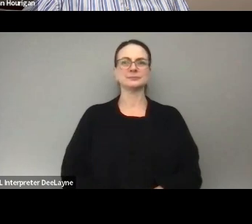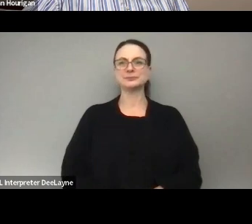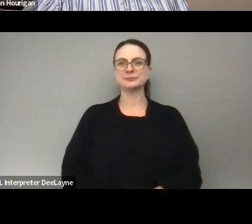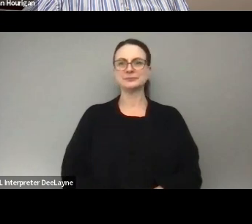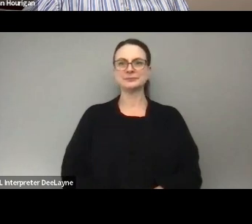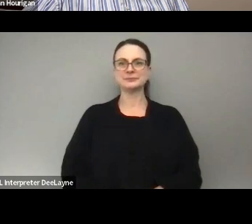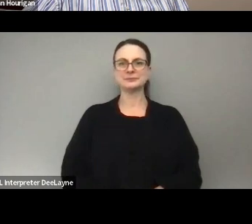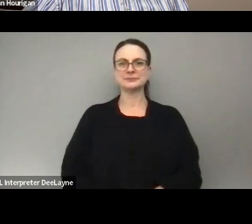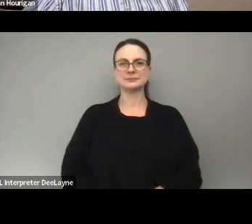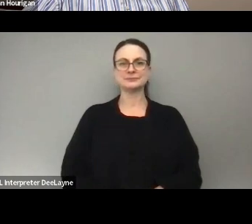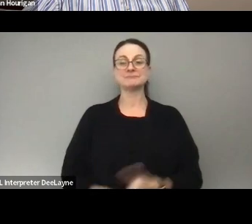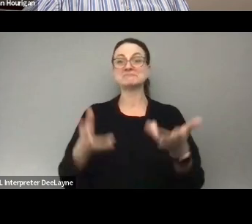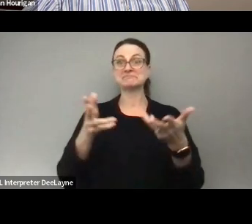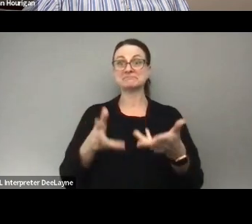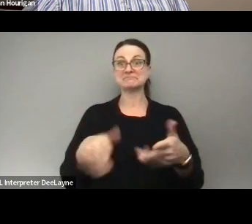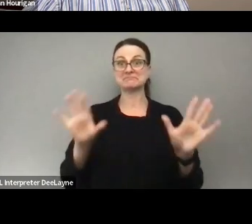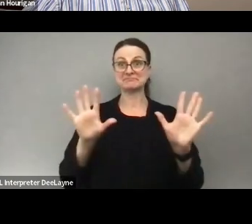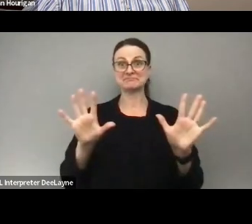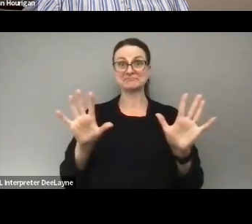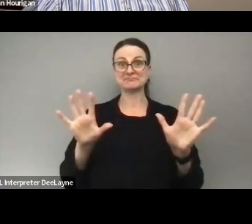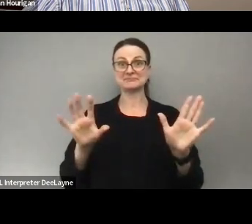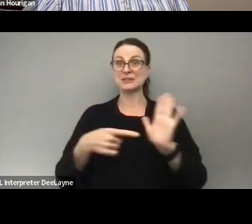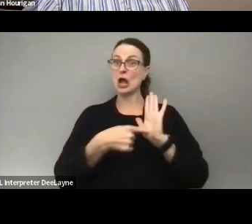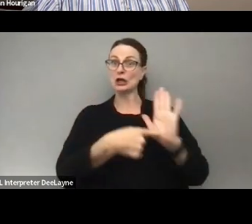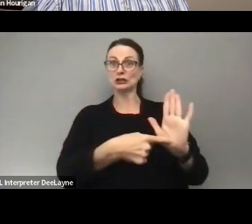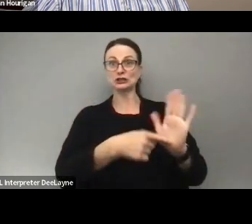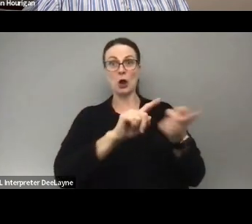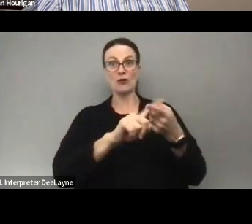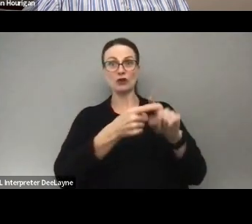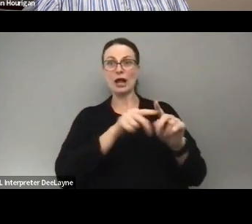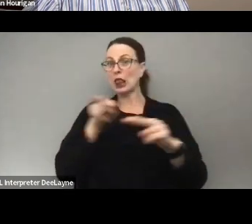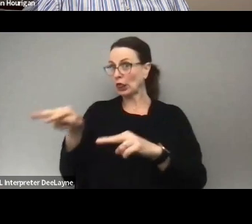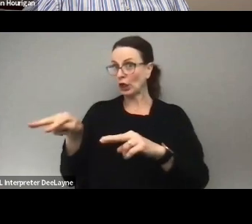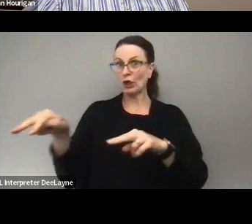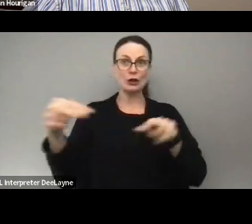When they were done, they showed their friends their snow angel masterpieces.